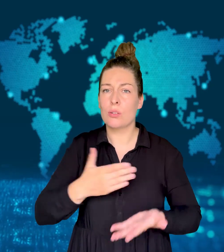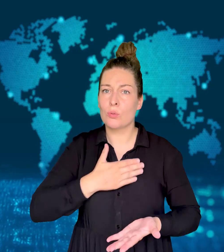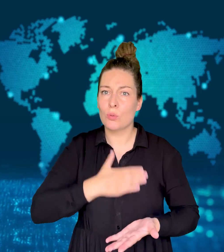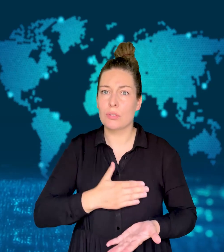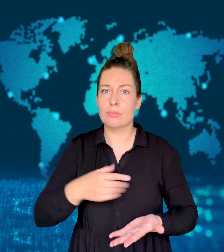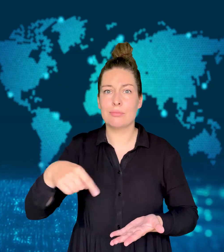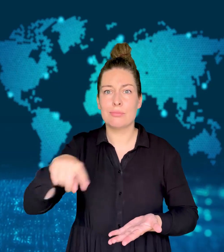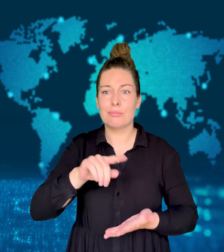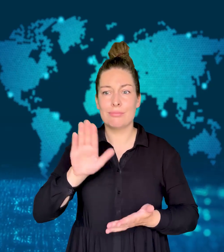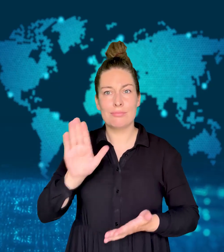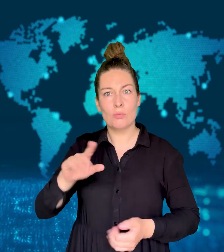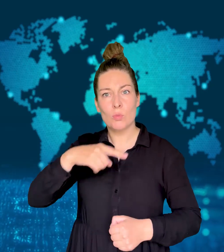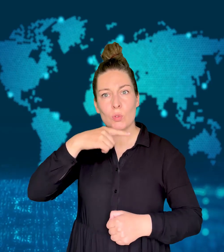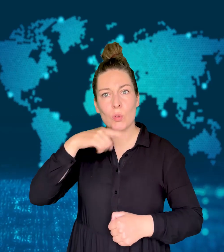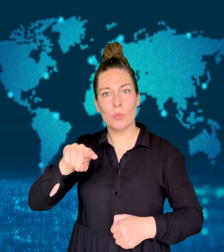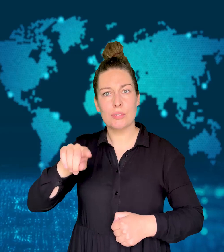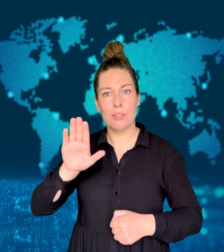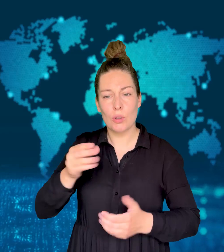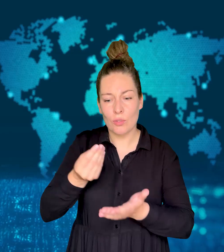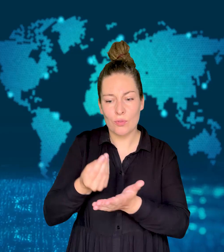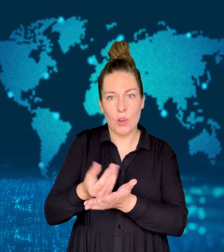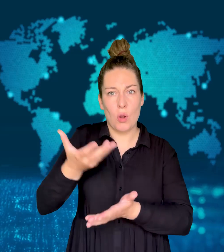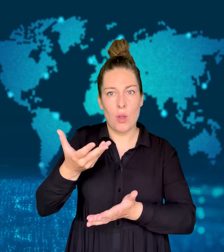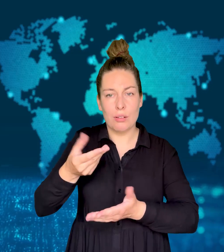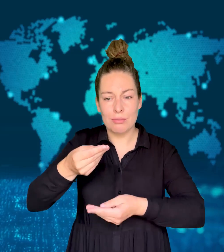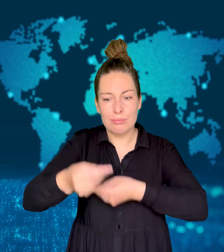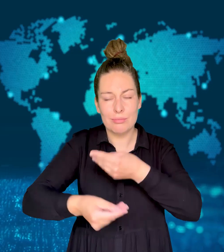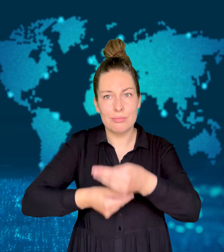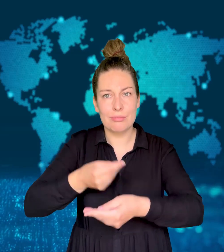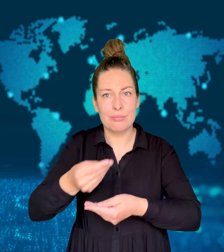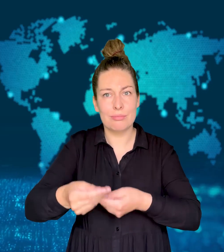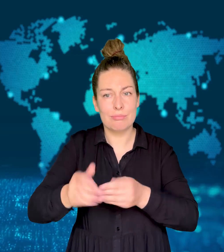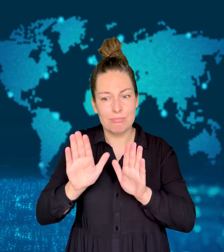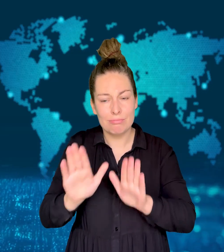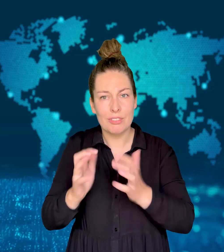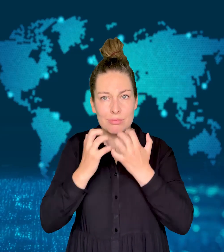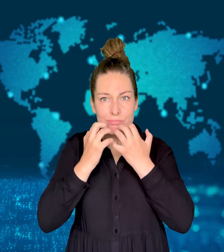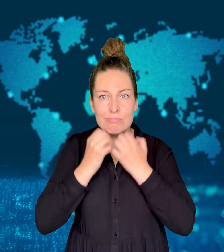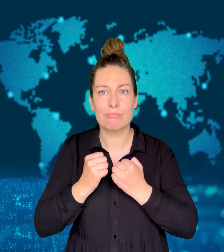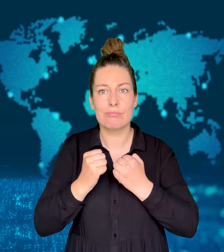"traditional values."